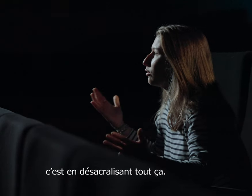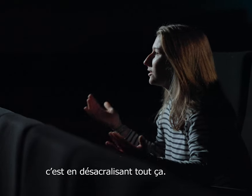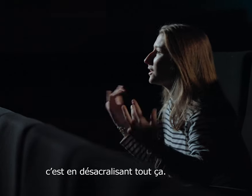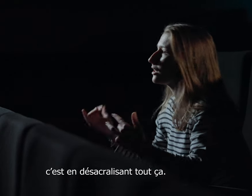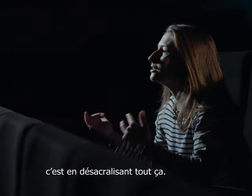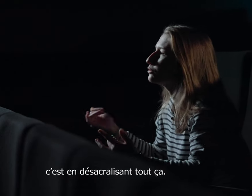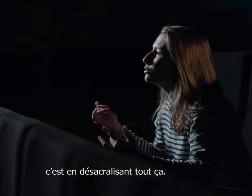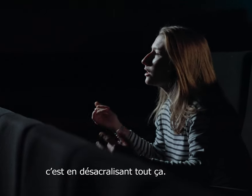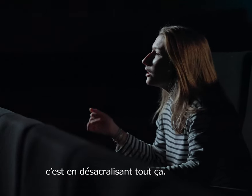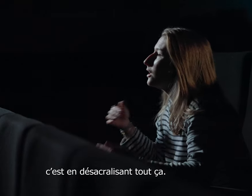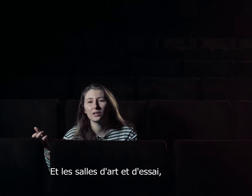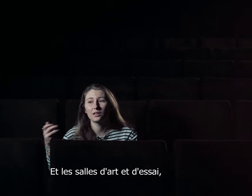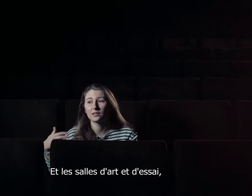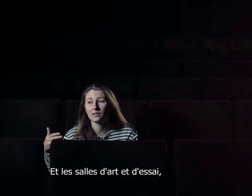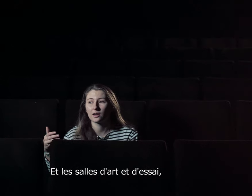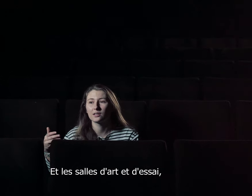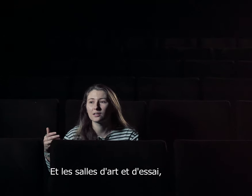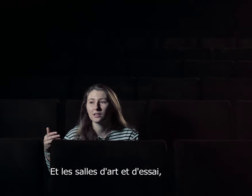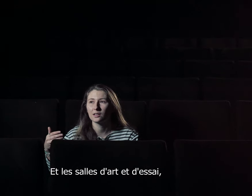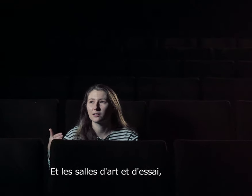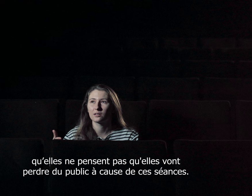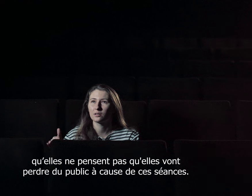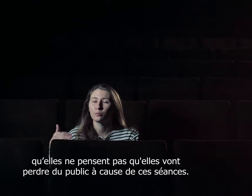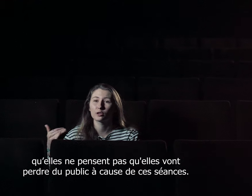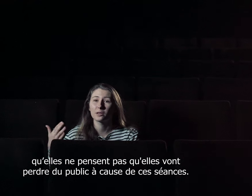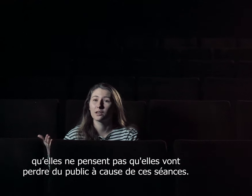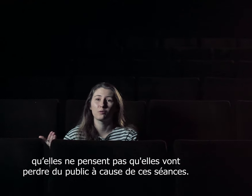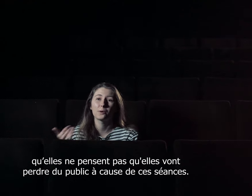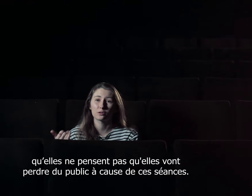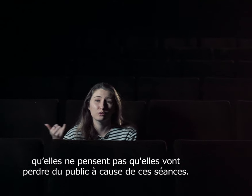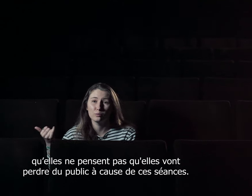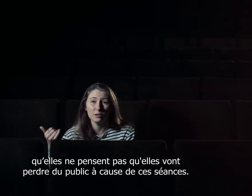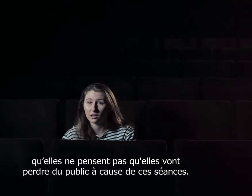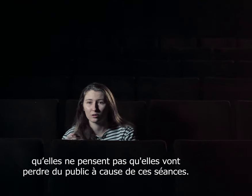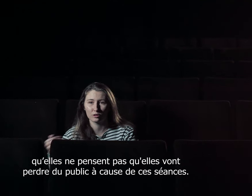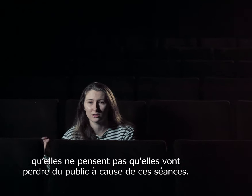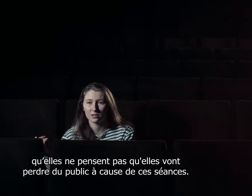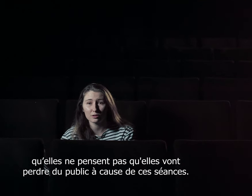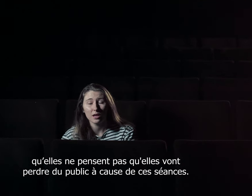it is by desacralizing all that. And arthouses, don't think they're going to lose audiences because of these screenings.